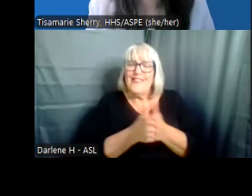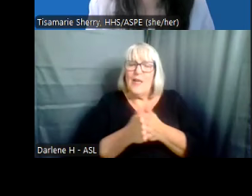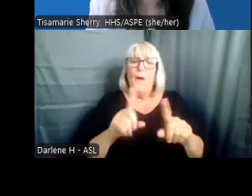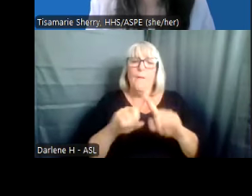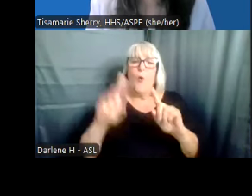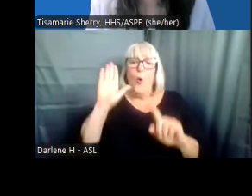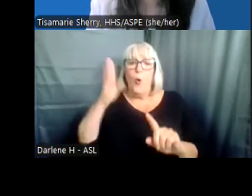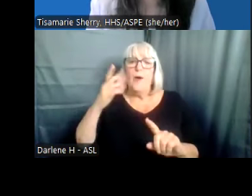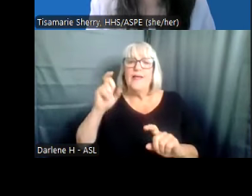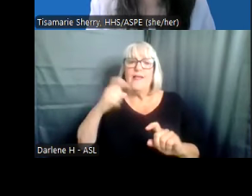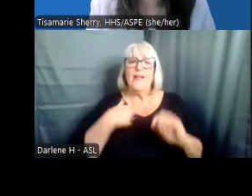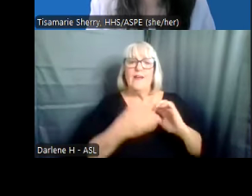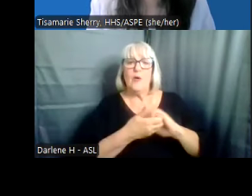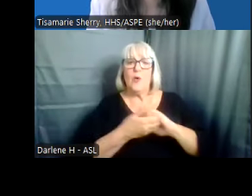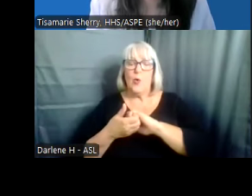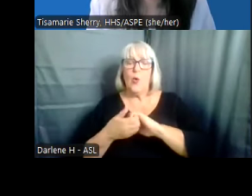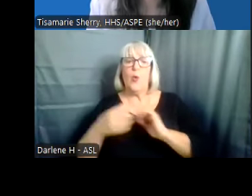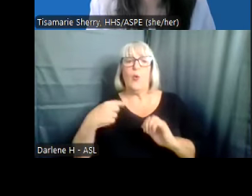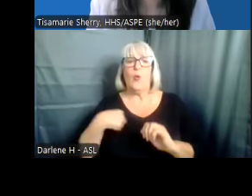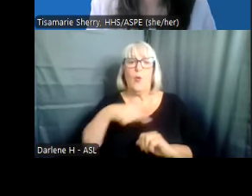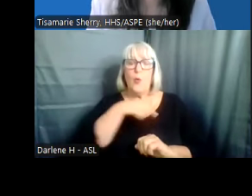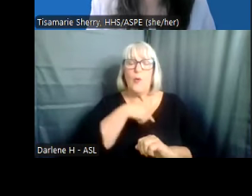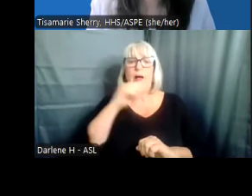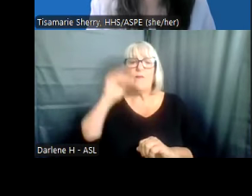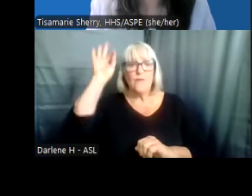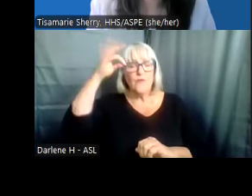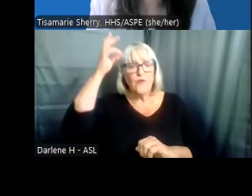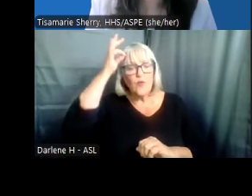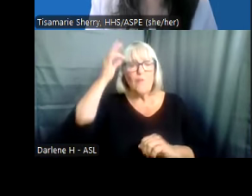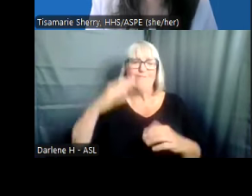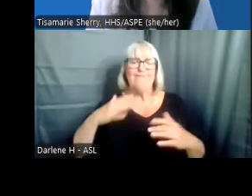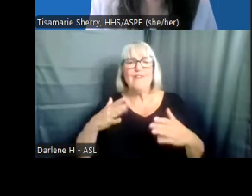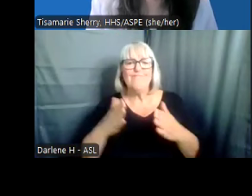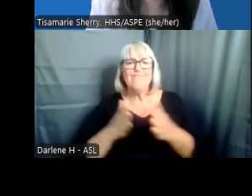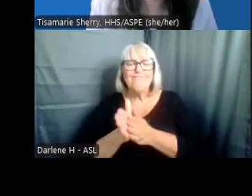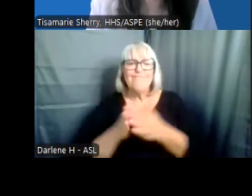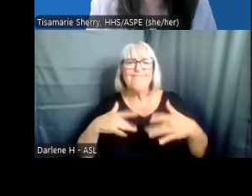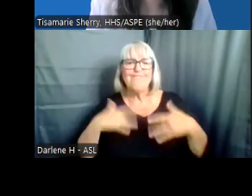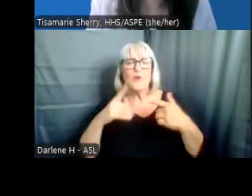We and the federal government are eager to partner with you all in this work and to learn from all of your successes.